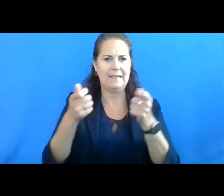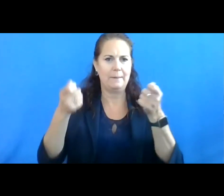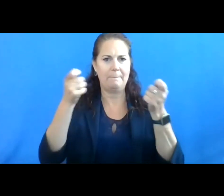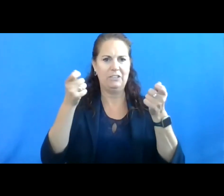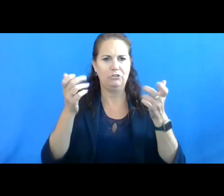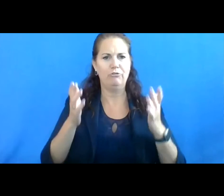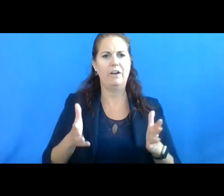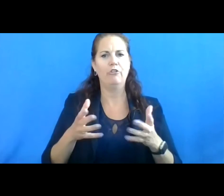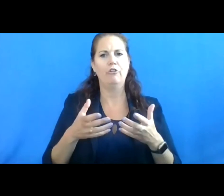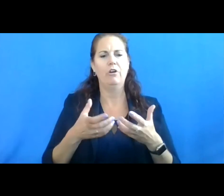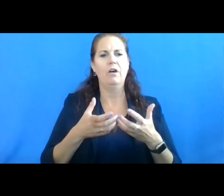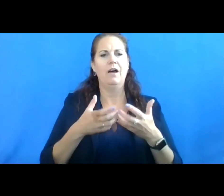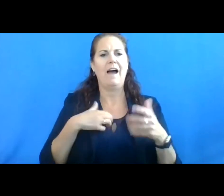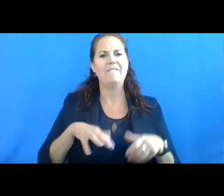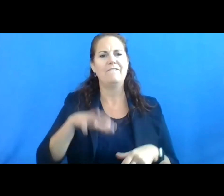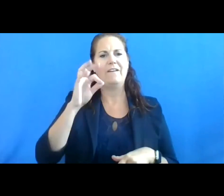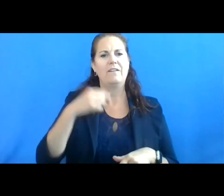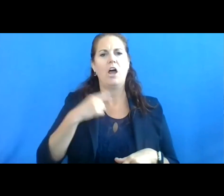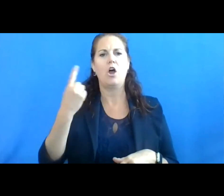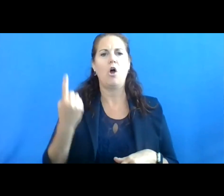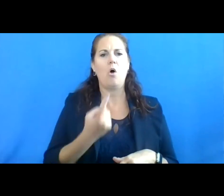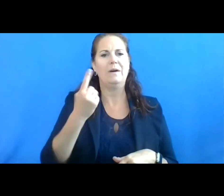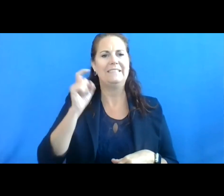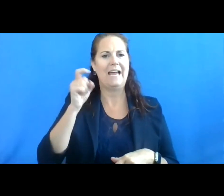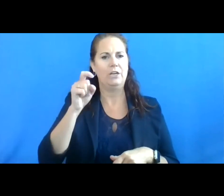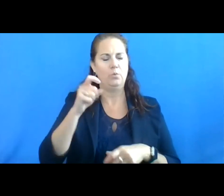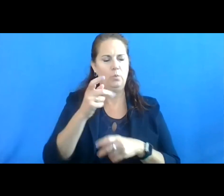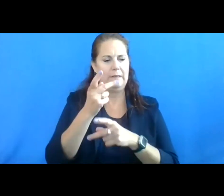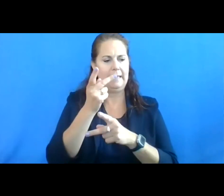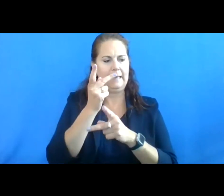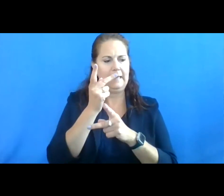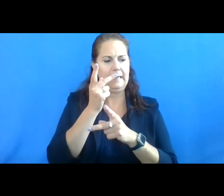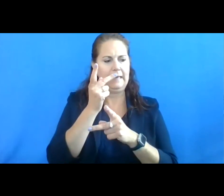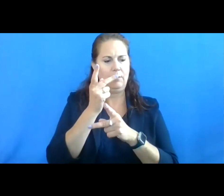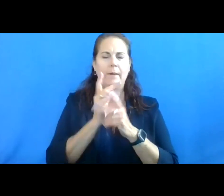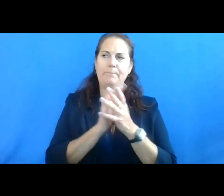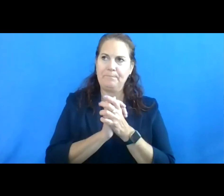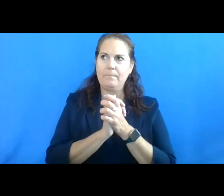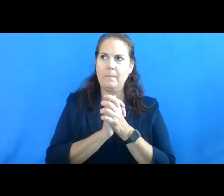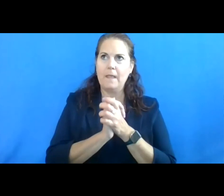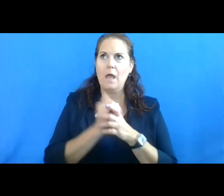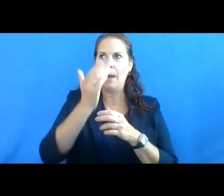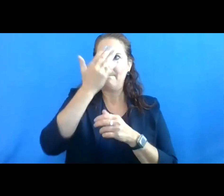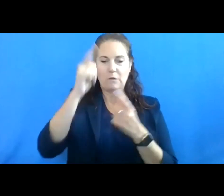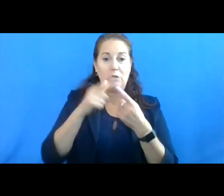I found I always had to keep, because when you do change or when we have to do change